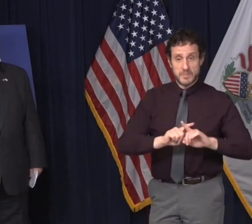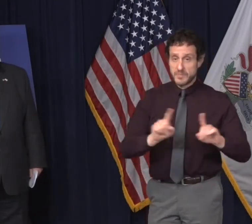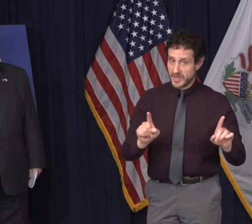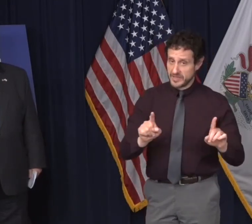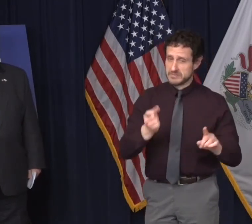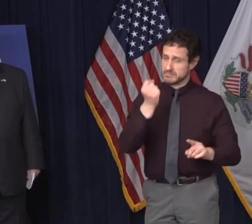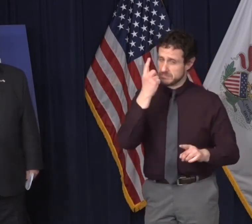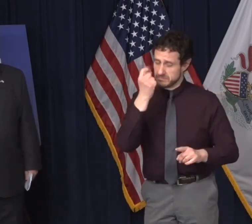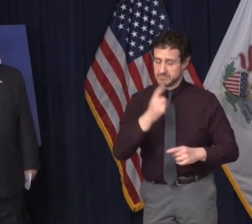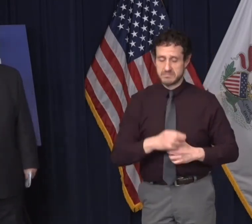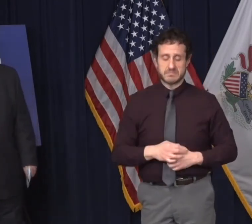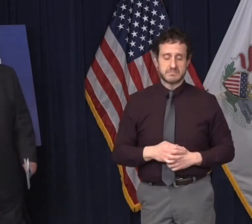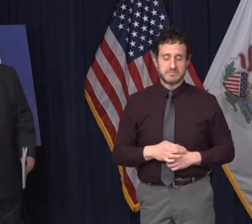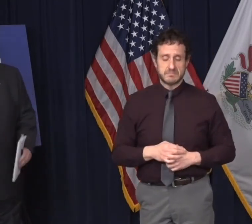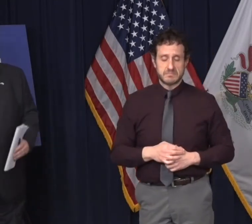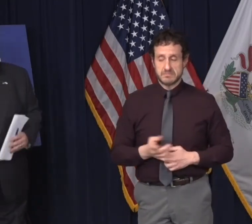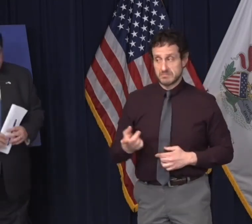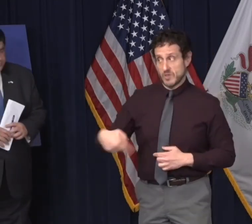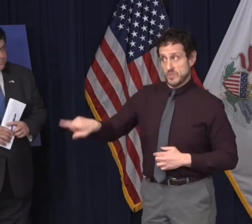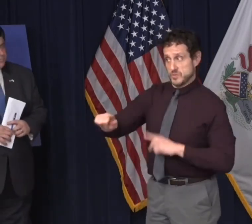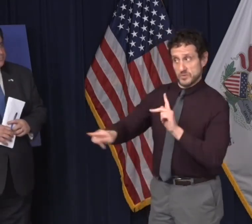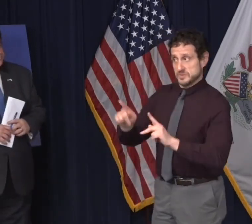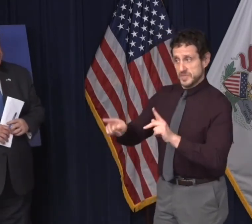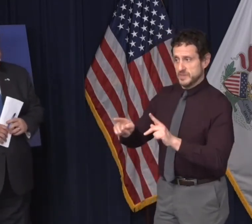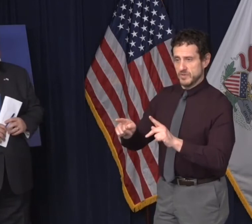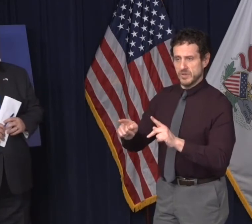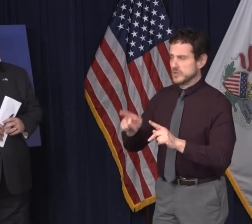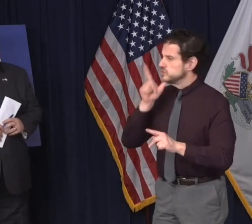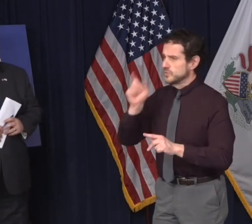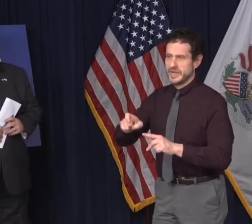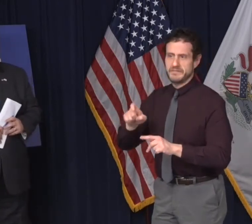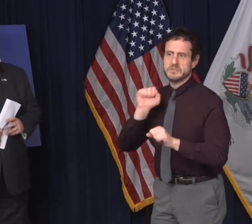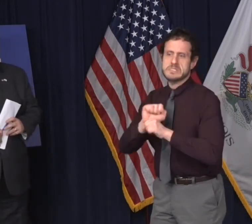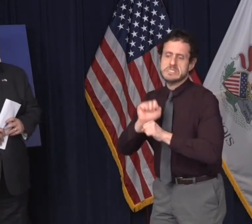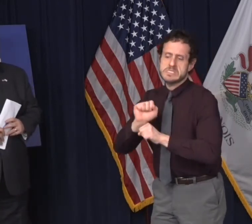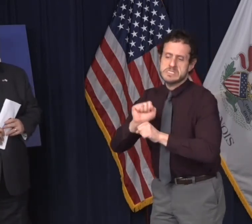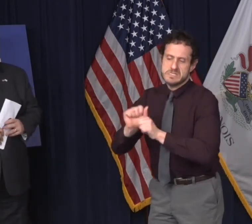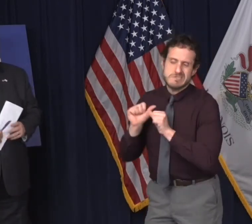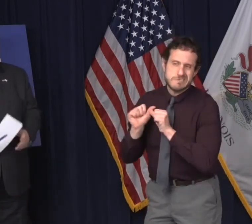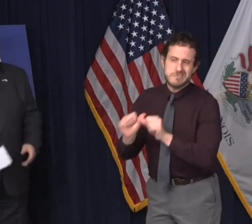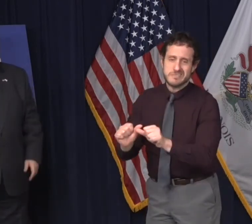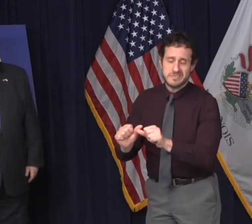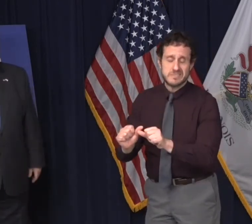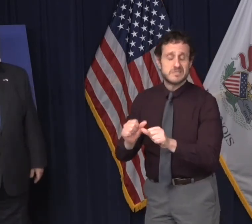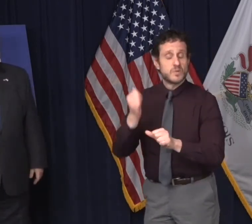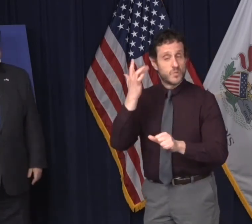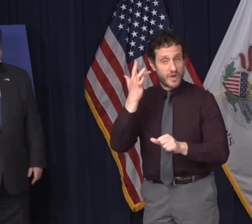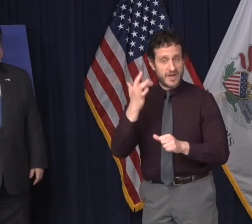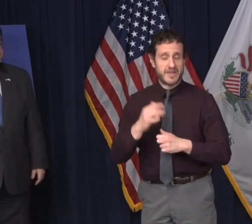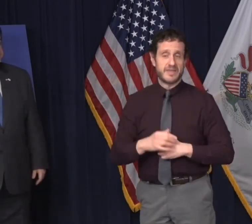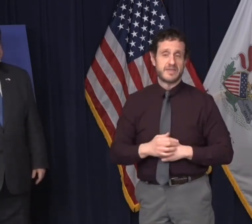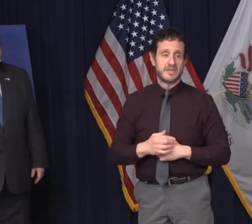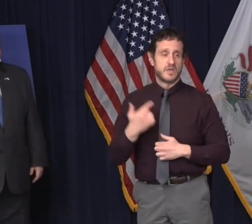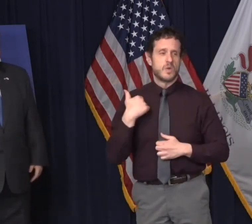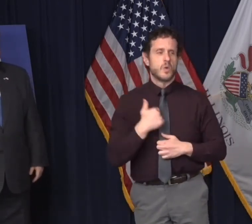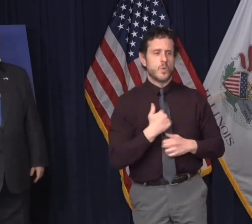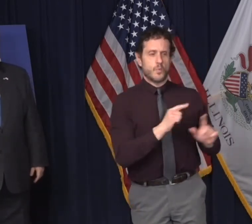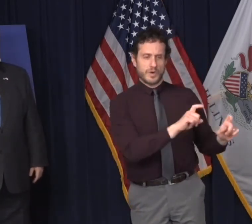HOW MANY INDIVIDUALS WILL BE NEEDED. HOWEVER, NOTE WELL THAT THESE INDIVIDUALS DO NOT HAVE TO WORK CONTINUALLY BECAUSE WE ARE